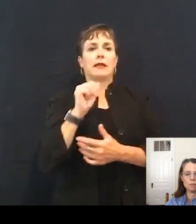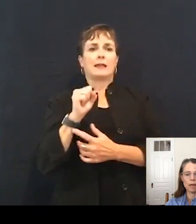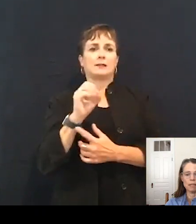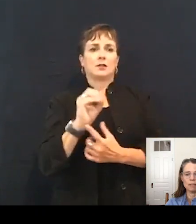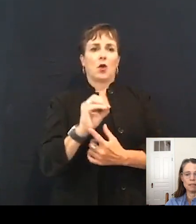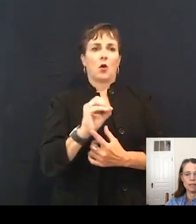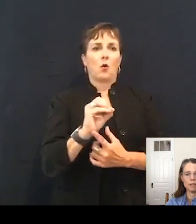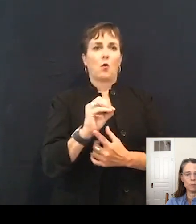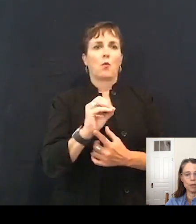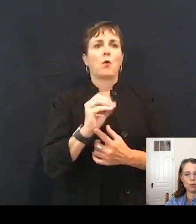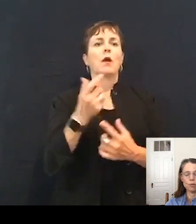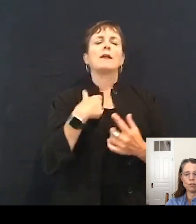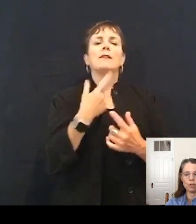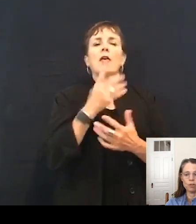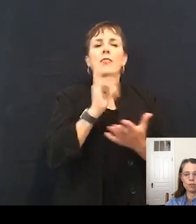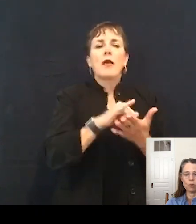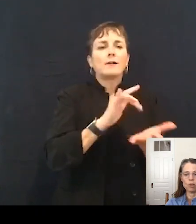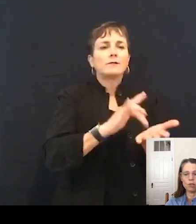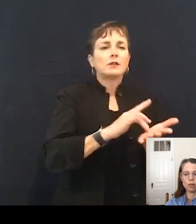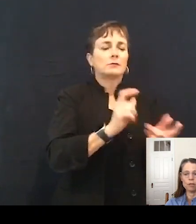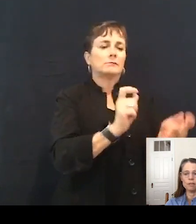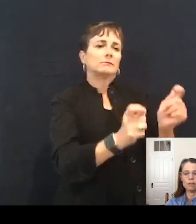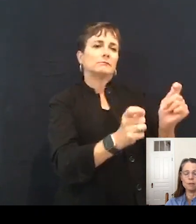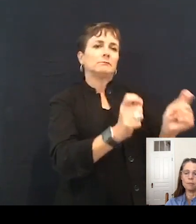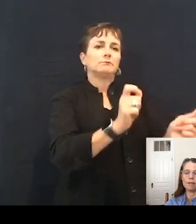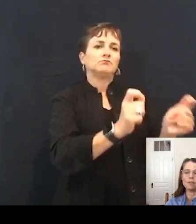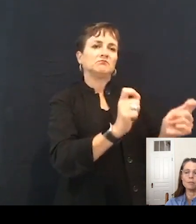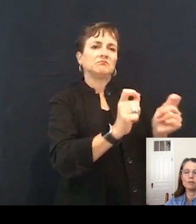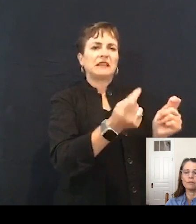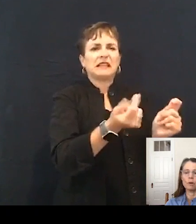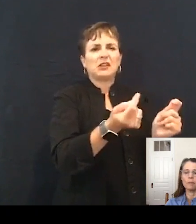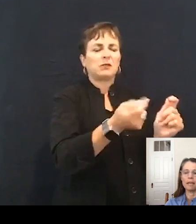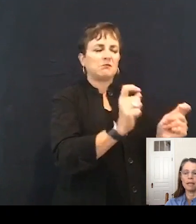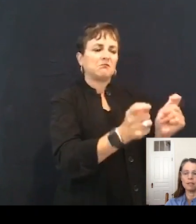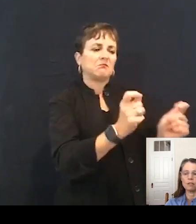comparing the results to our current best performing ASO,